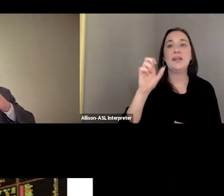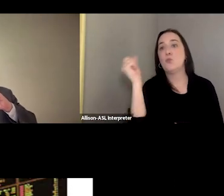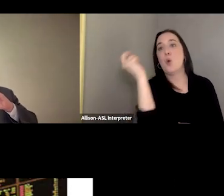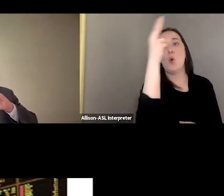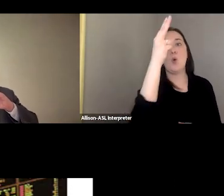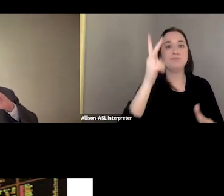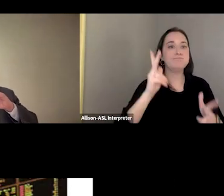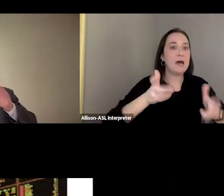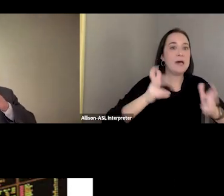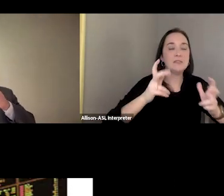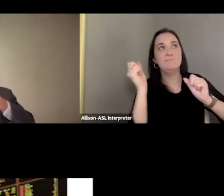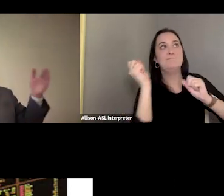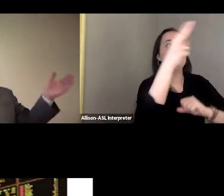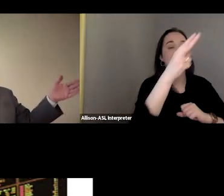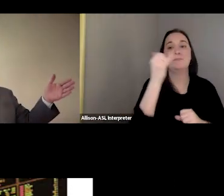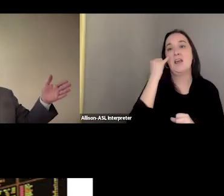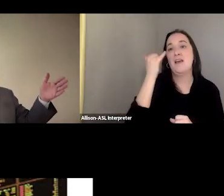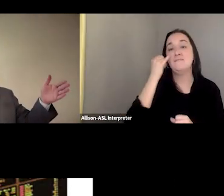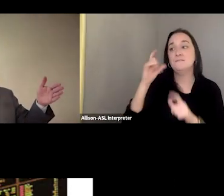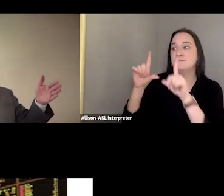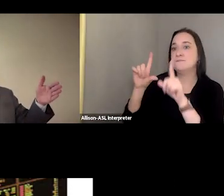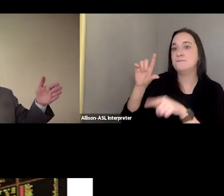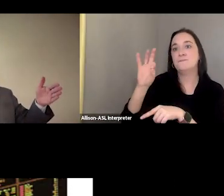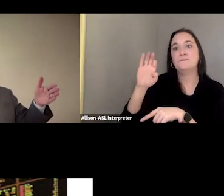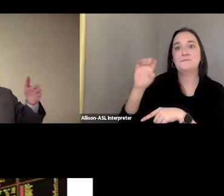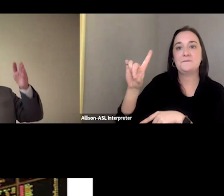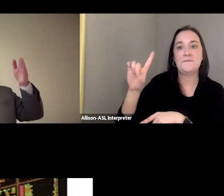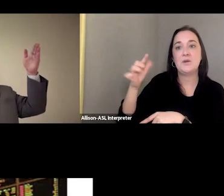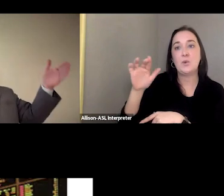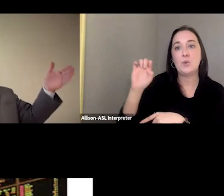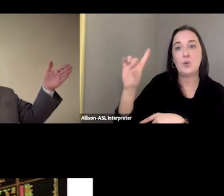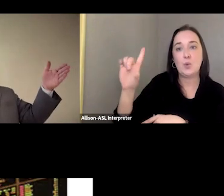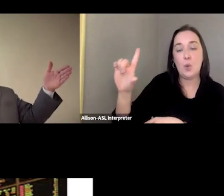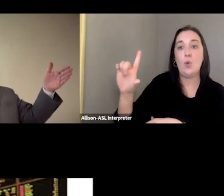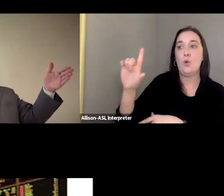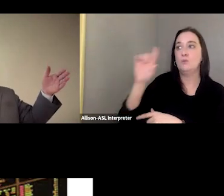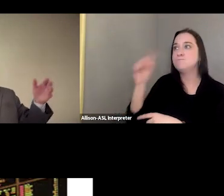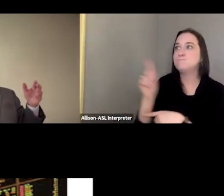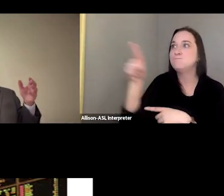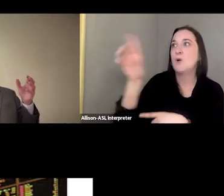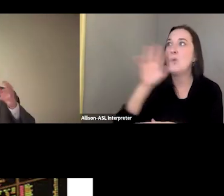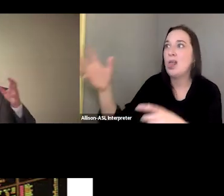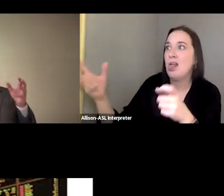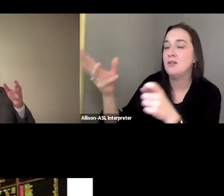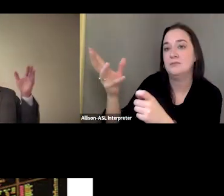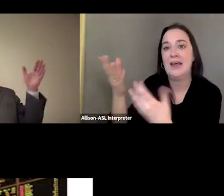Will, will will they get even yardage between this play to this play in football? All of those different things